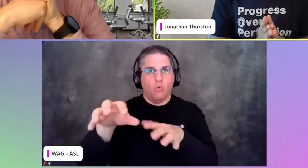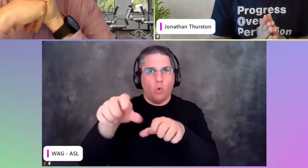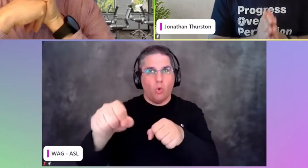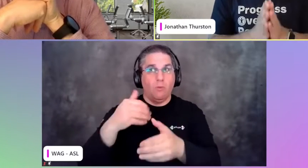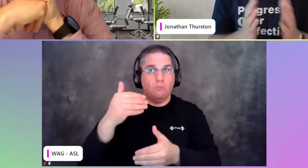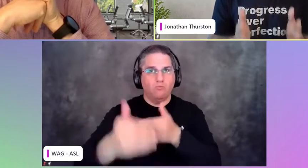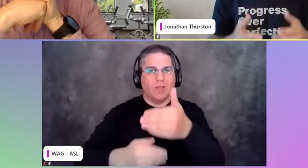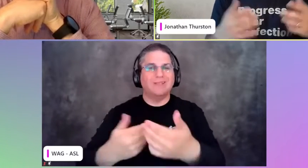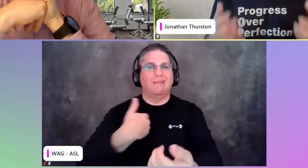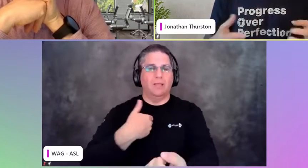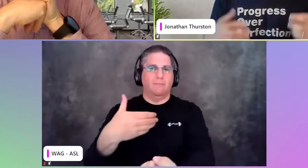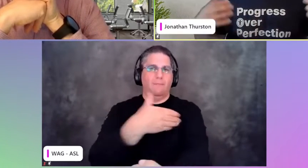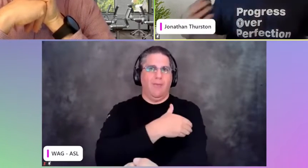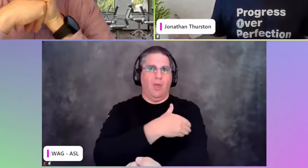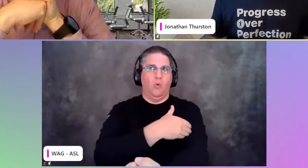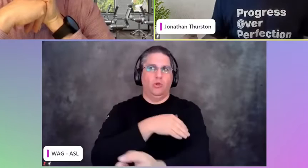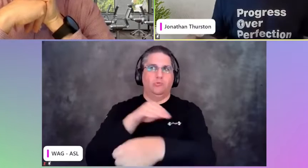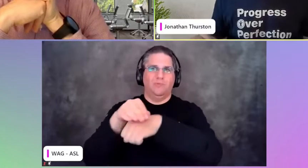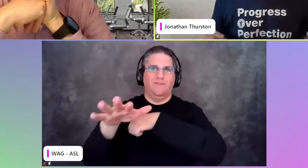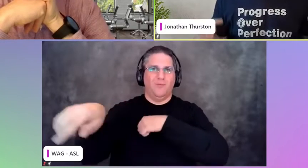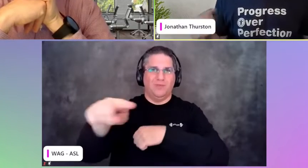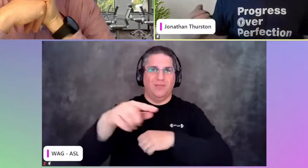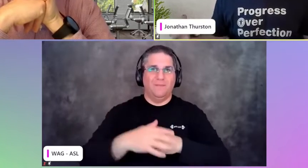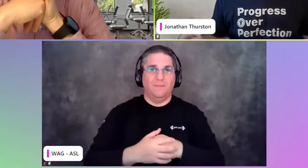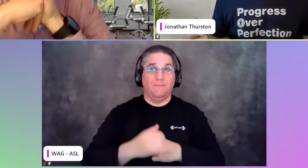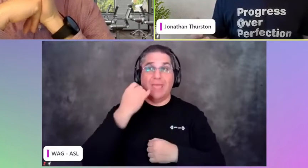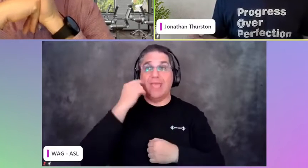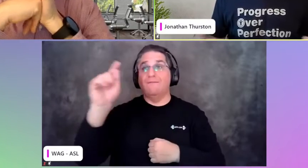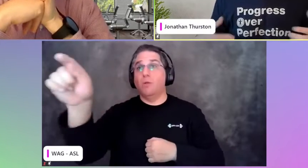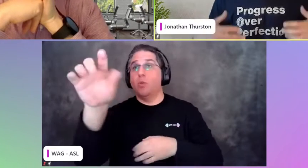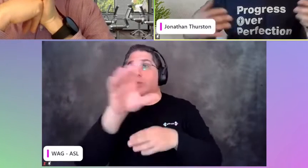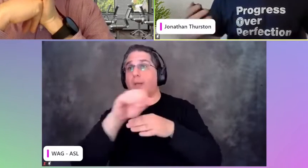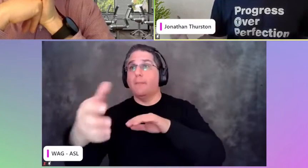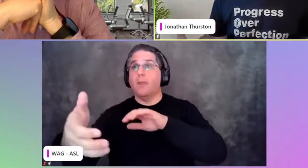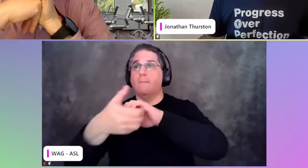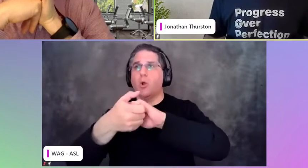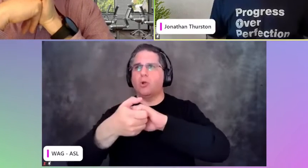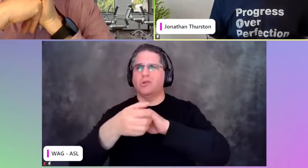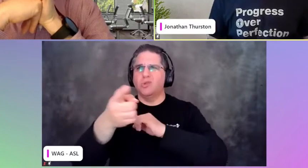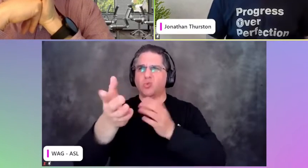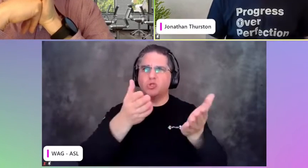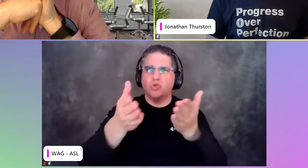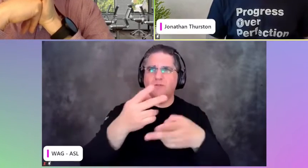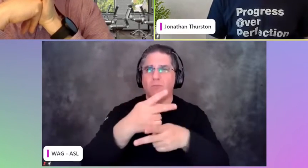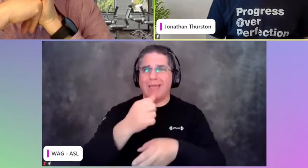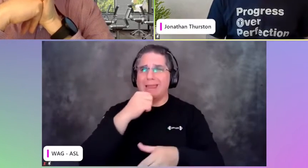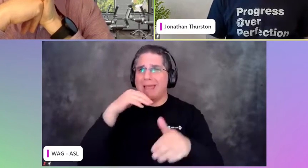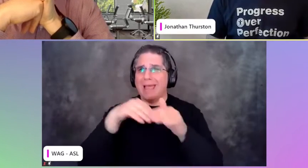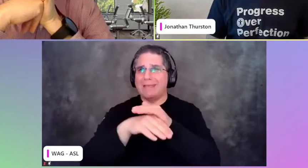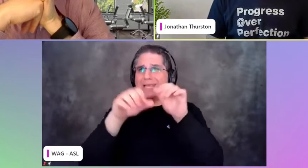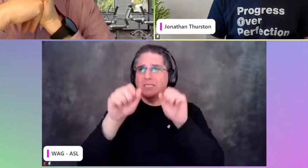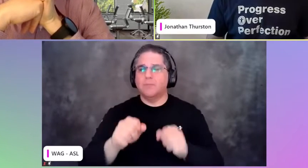certain amount of time, right. This is the power of the procurement process. Products and services are not